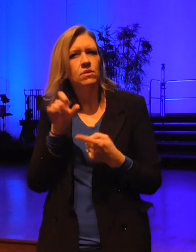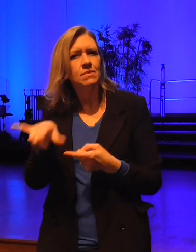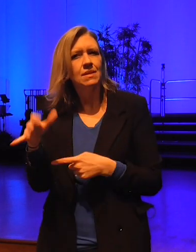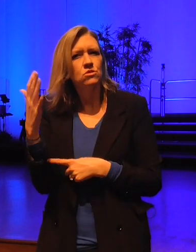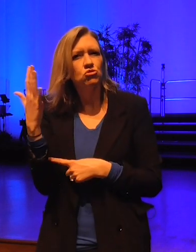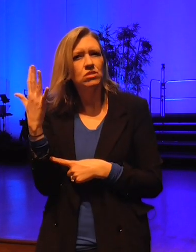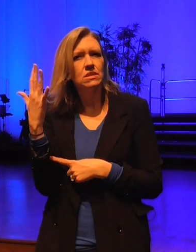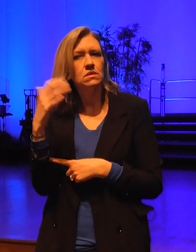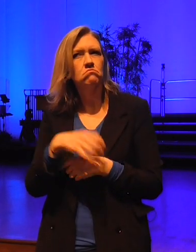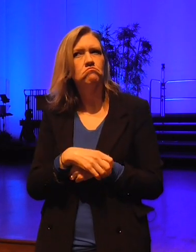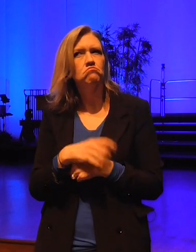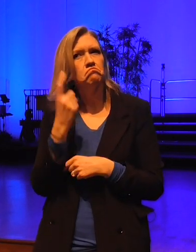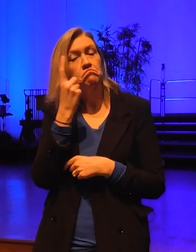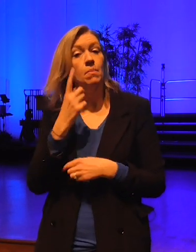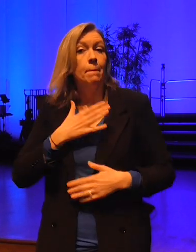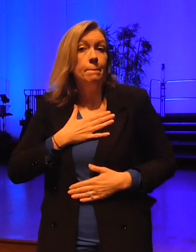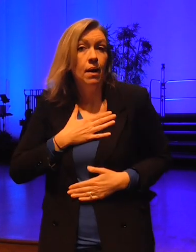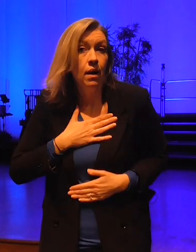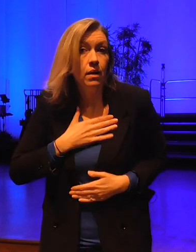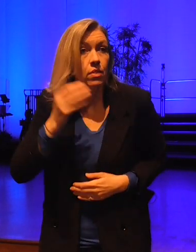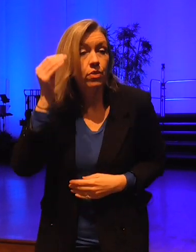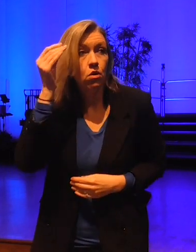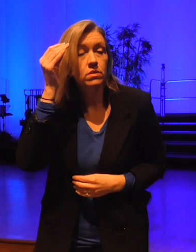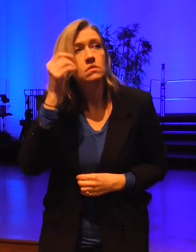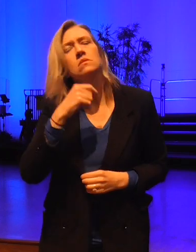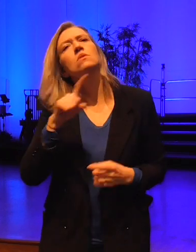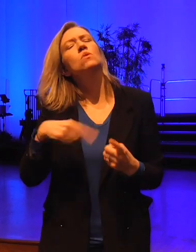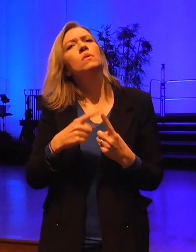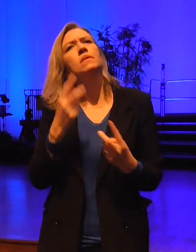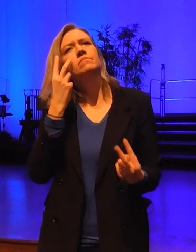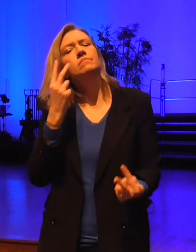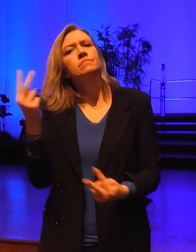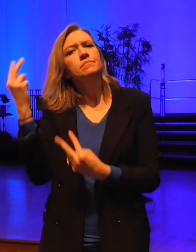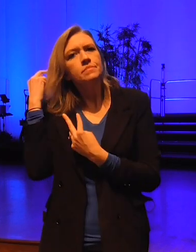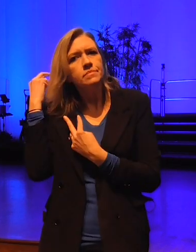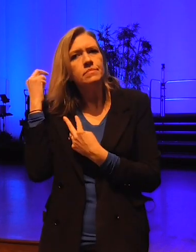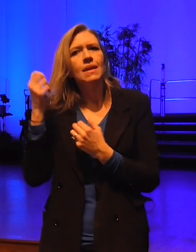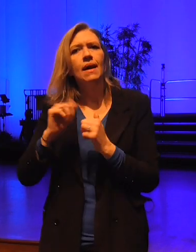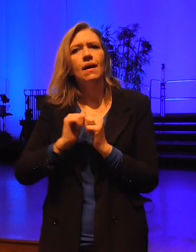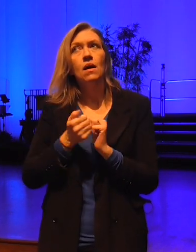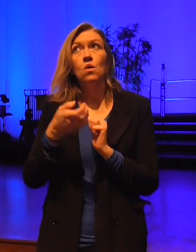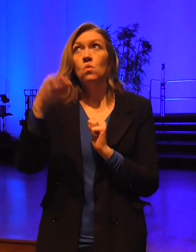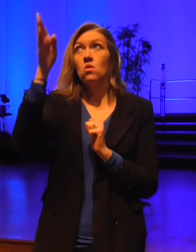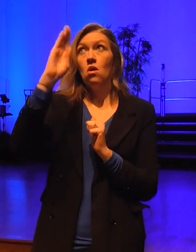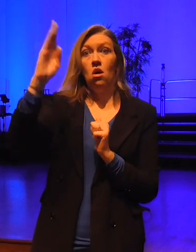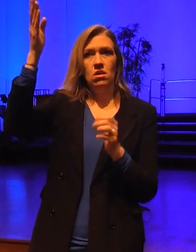this is just my thought but when we look back at How the Gods existed back then there were many